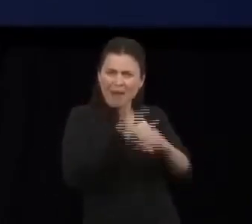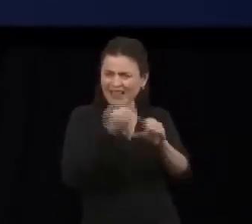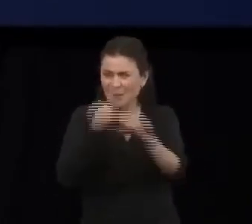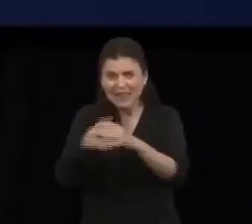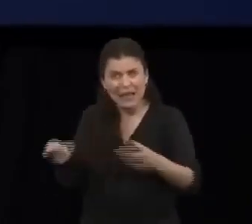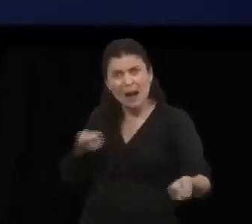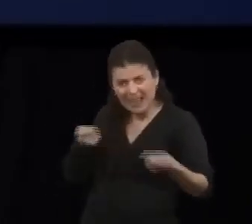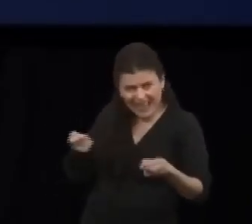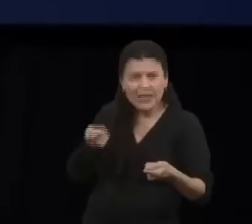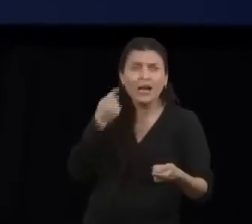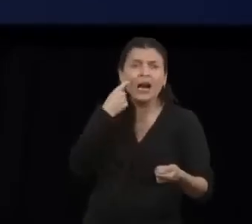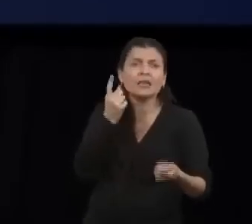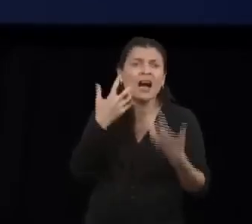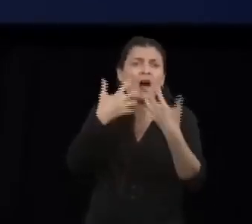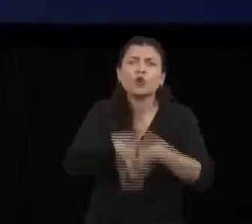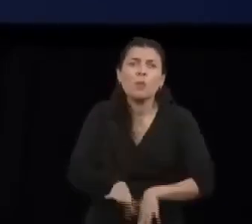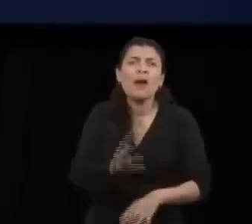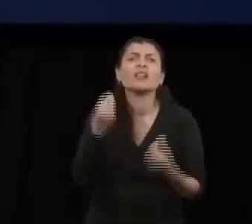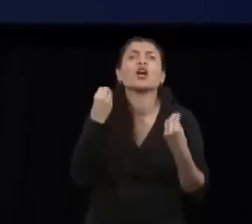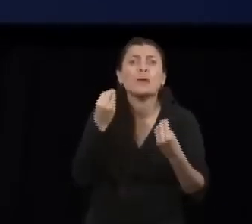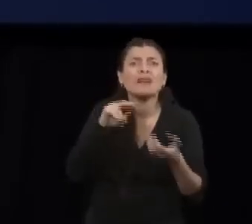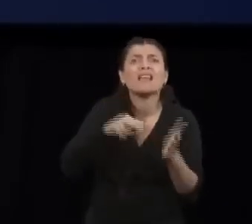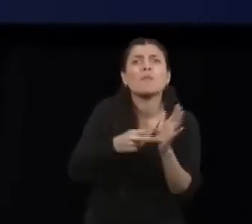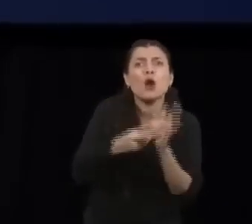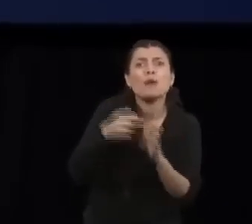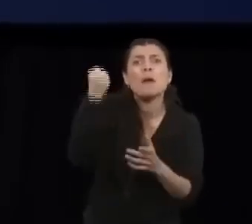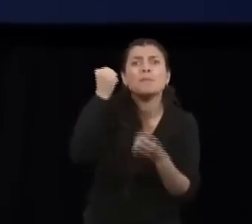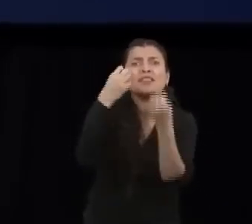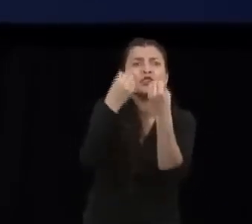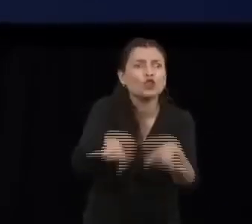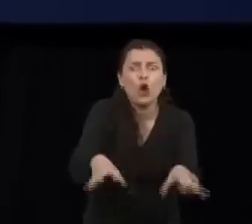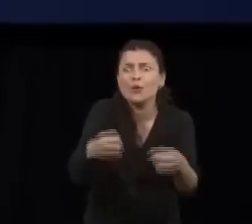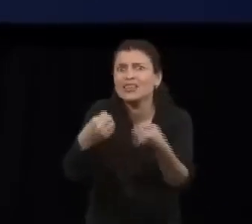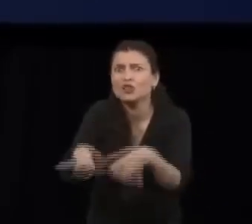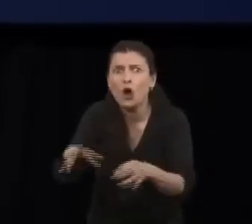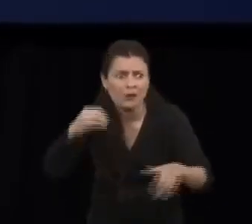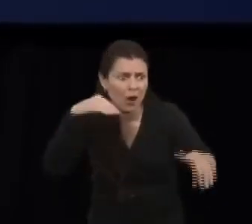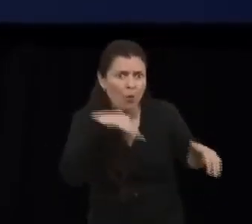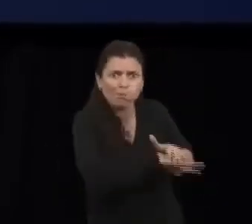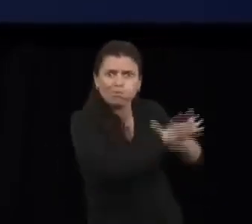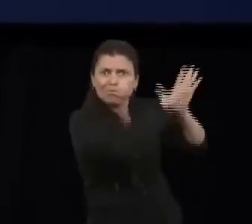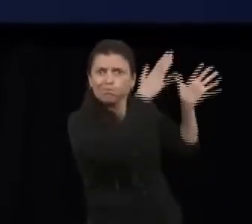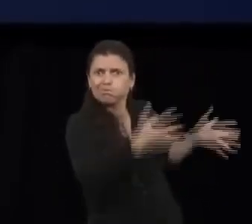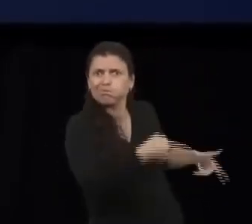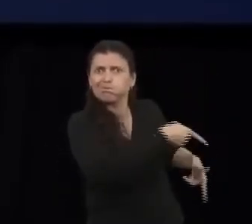Obviously, when you release it, one of the things that happens is that the prices go in place